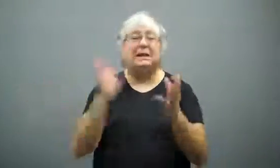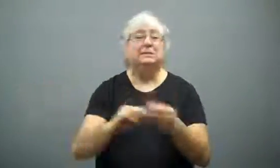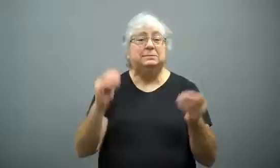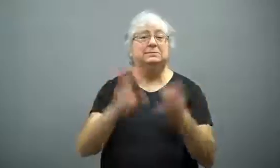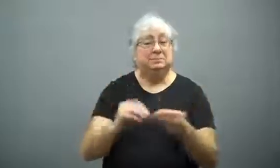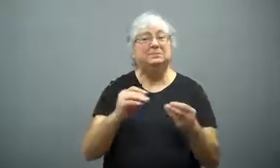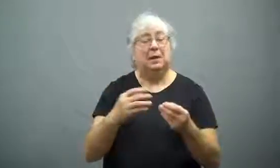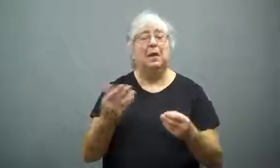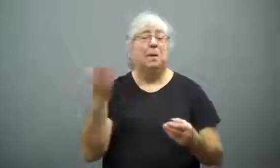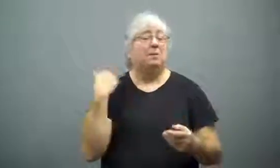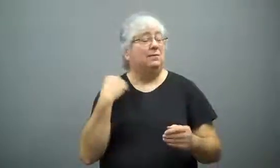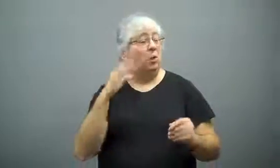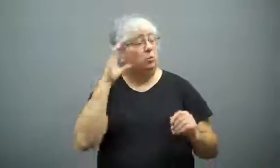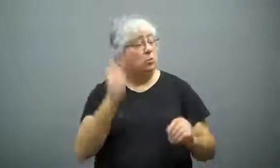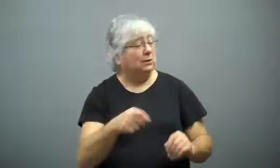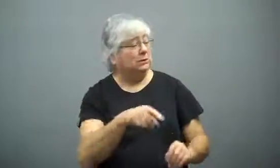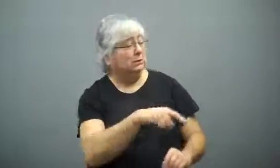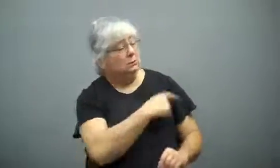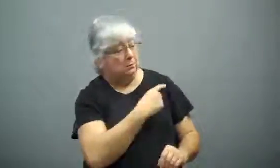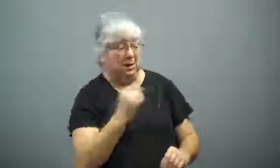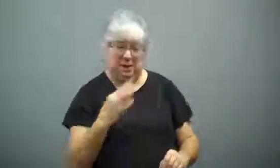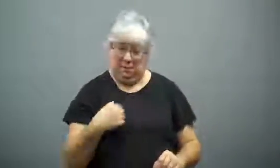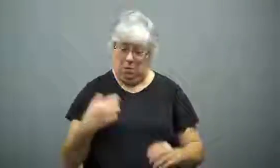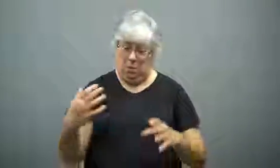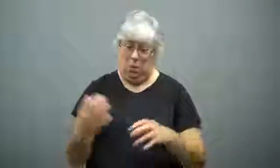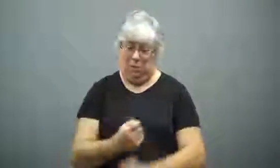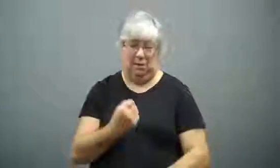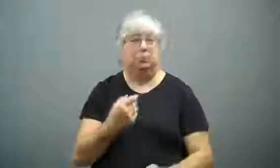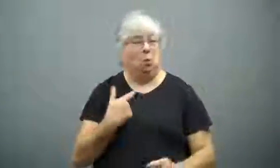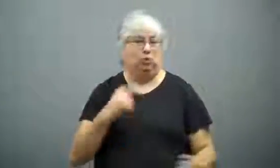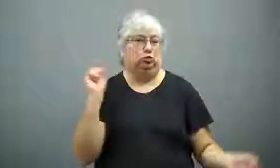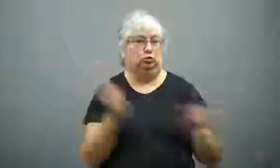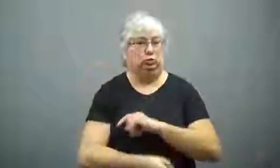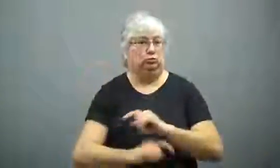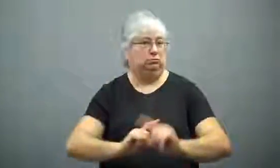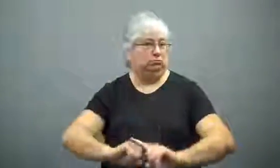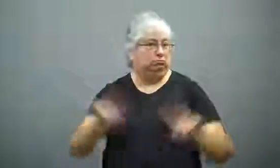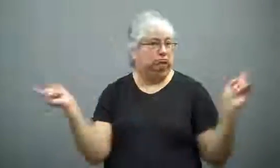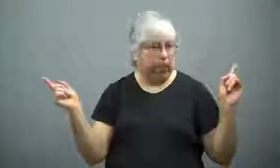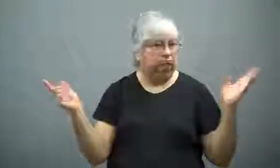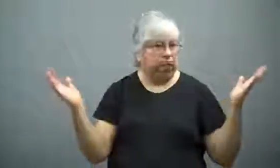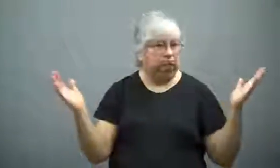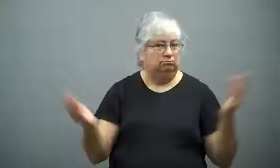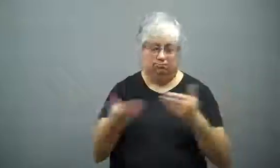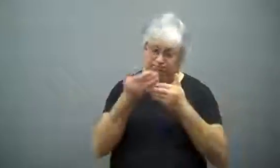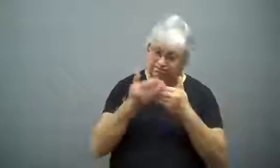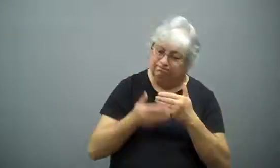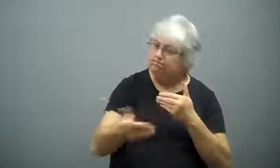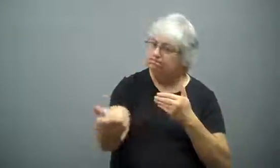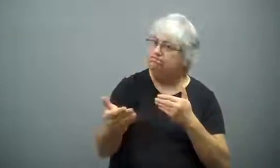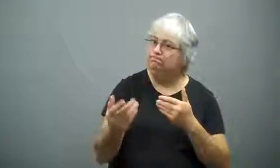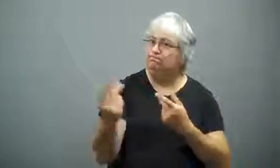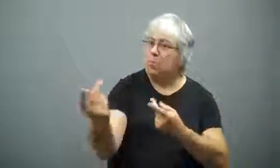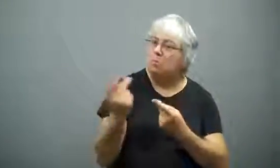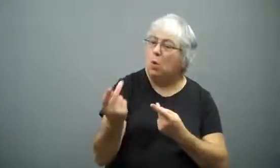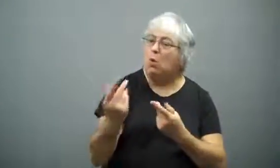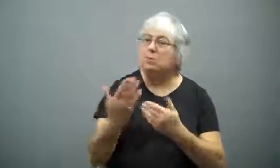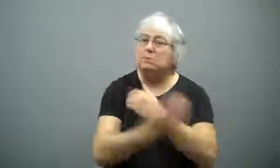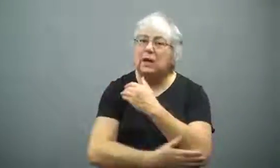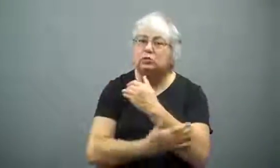He said if he won, he would do things differently than the past administration did.